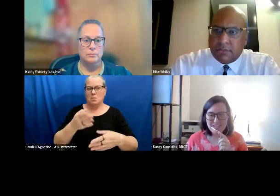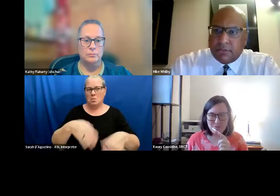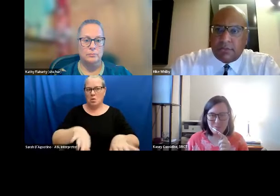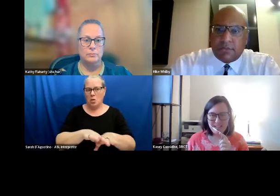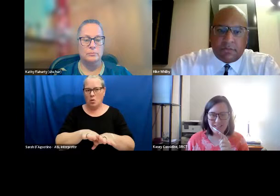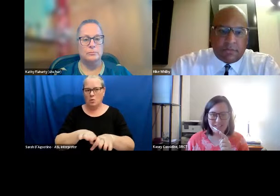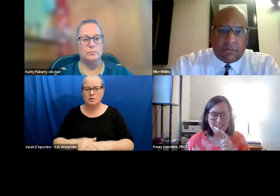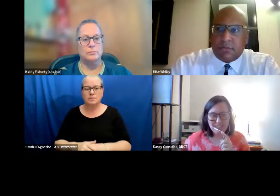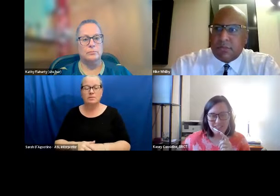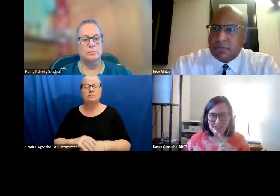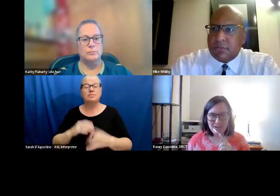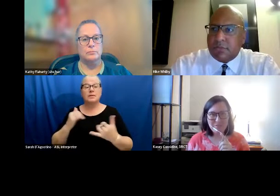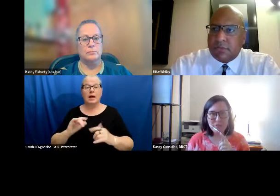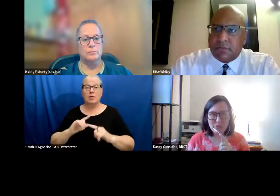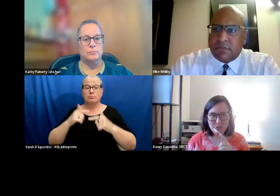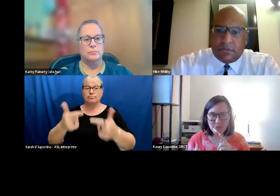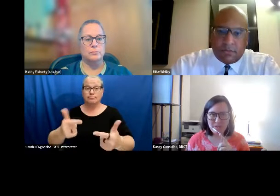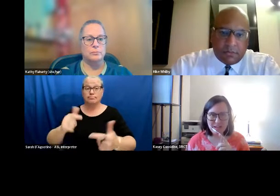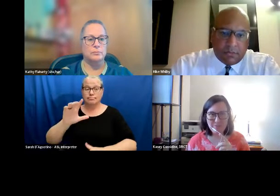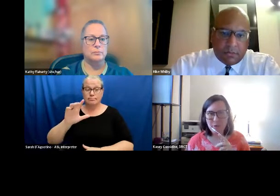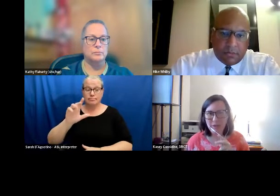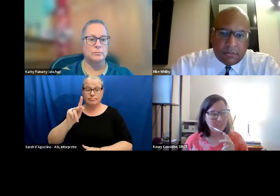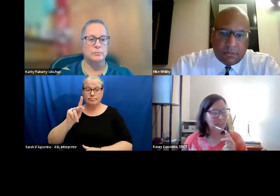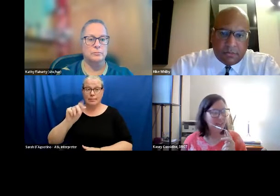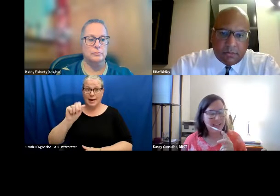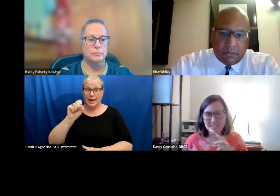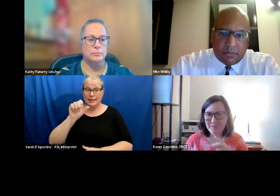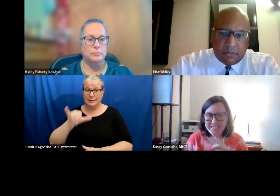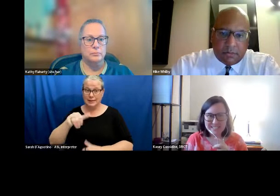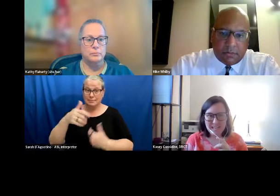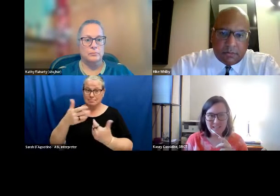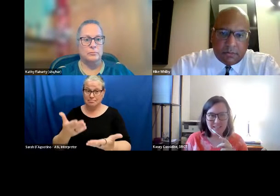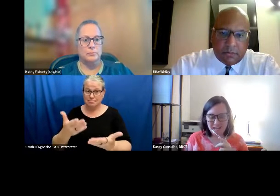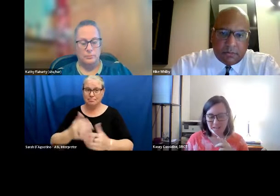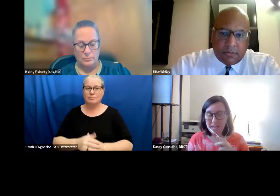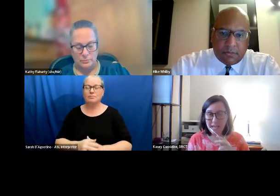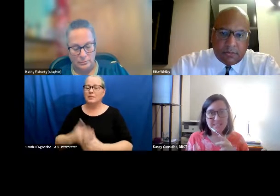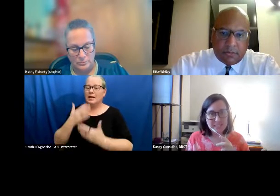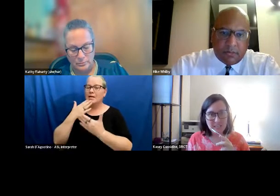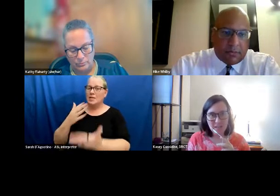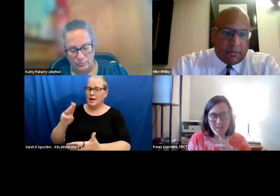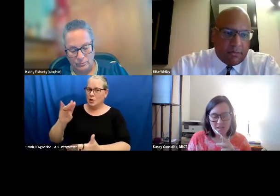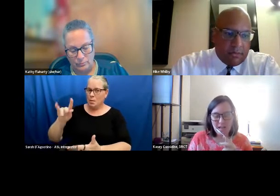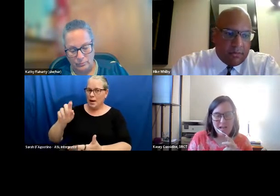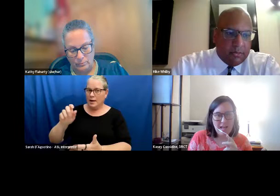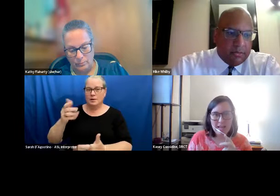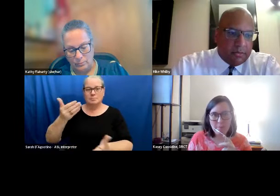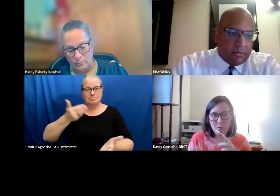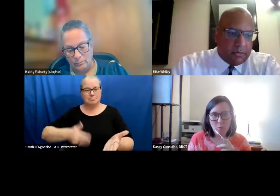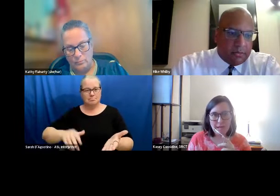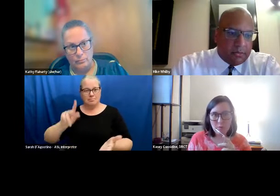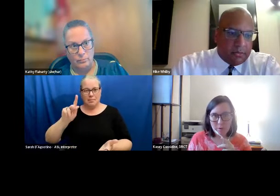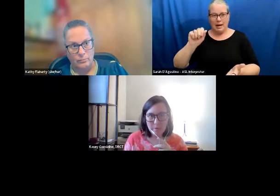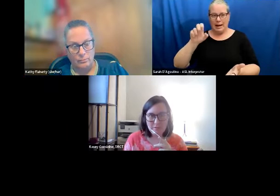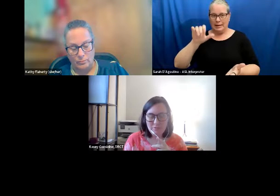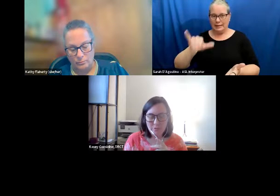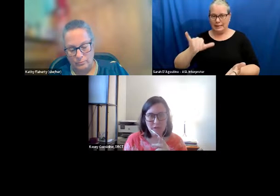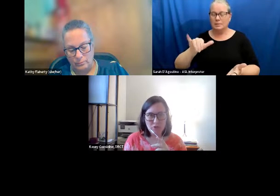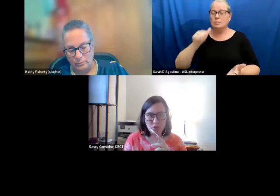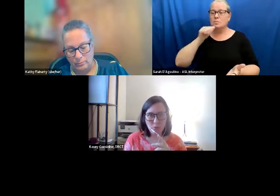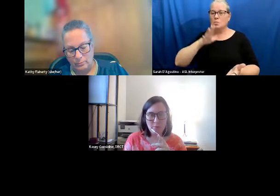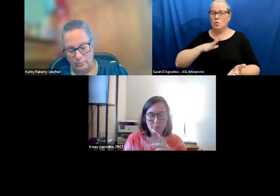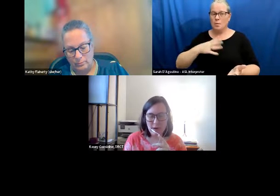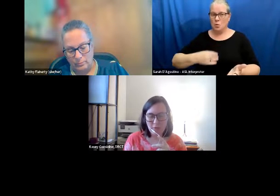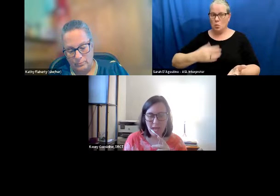you mike good afternoon everyone as mike said i'm casey uh i am a white woman with short brown